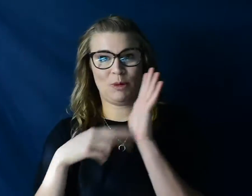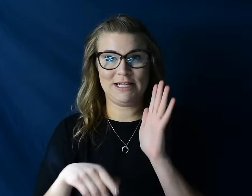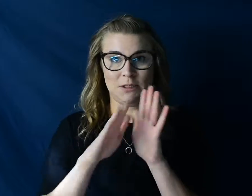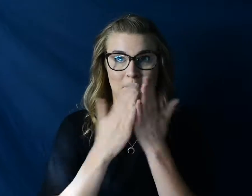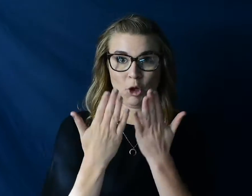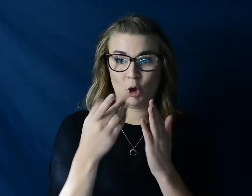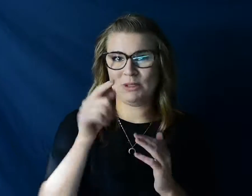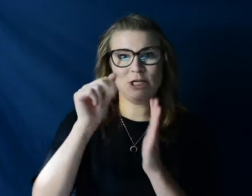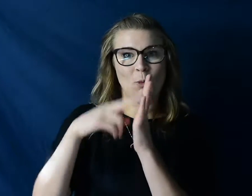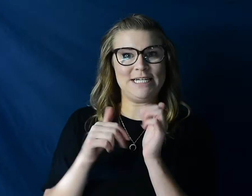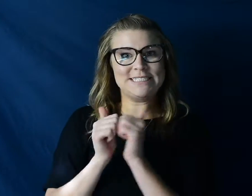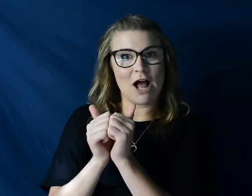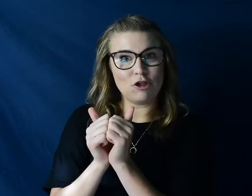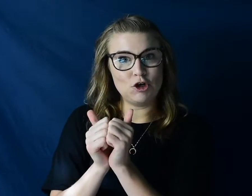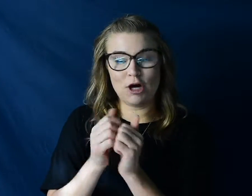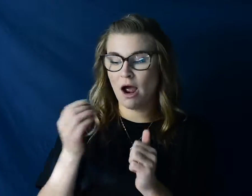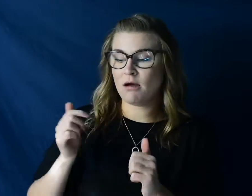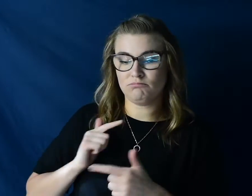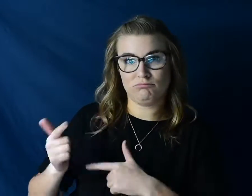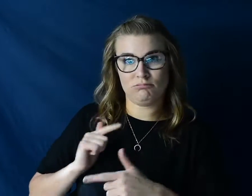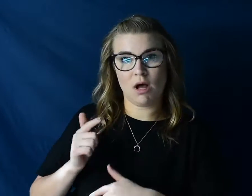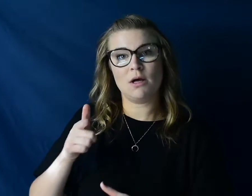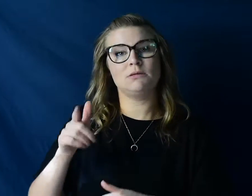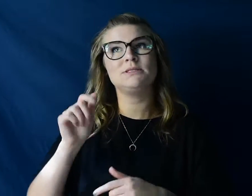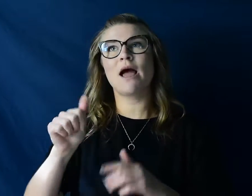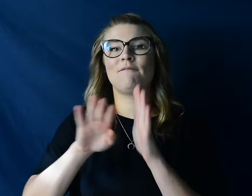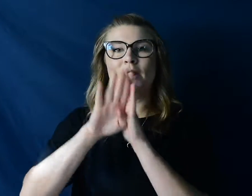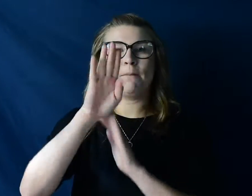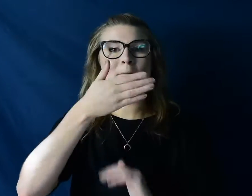you child, you can read this book. You can read this book together, you can have this